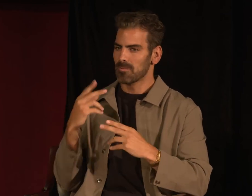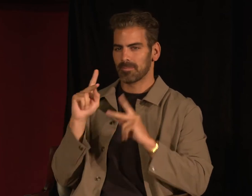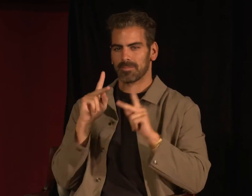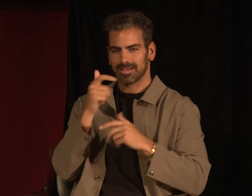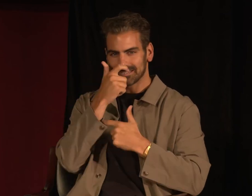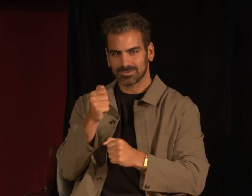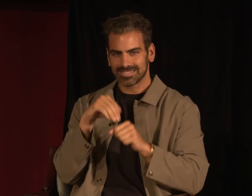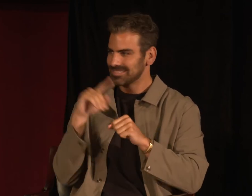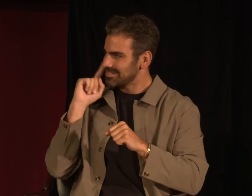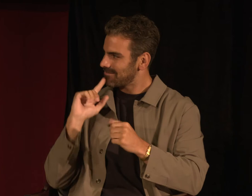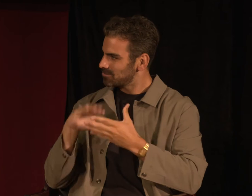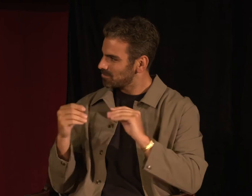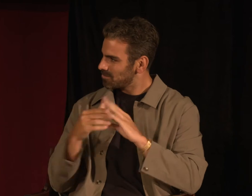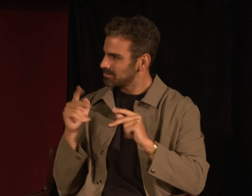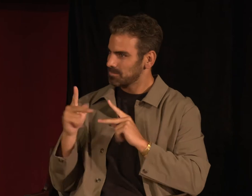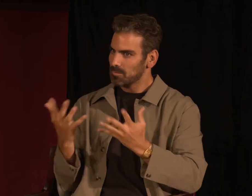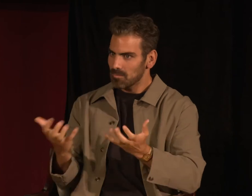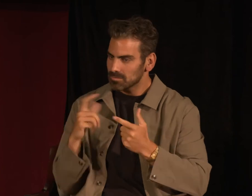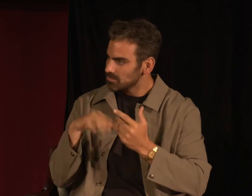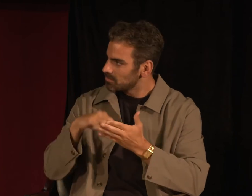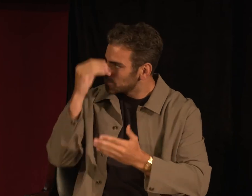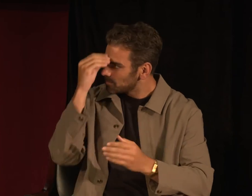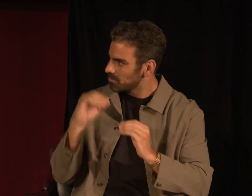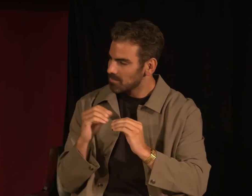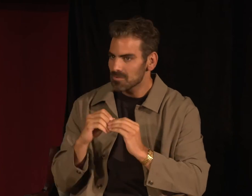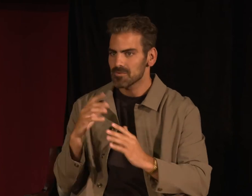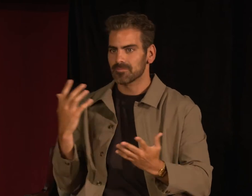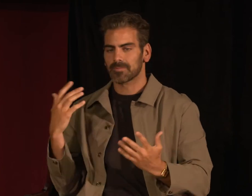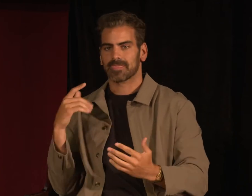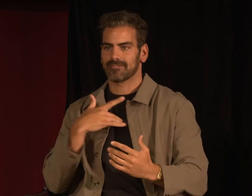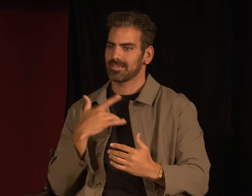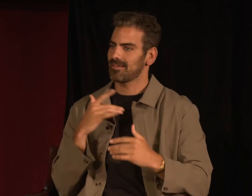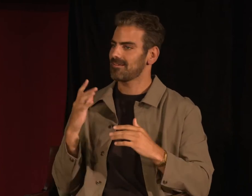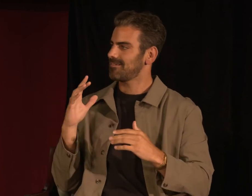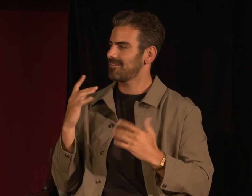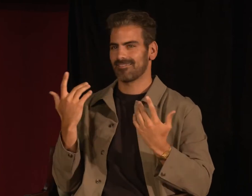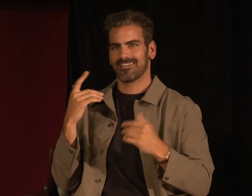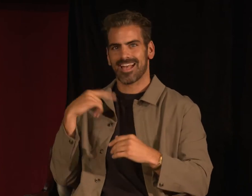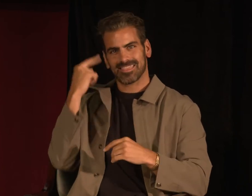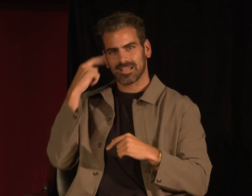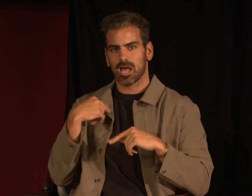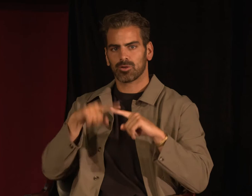What an incredible humbling moment. It clearly shows that hearing people are hungry for more Deaf stories and that